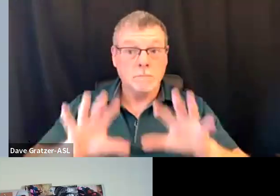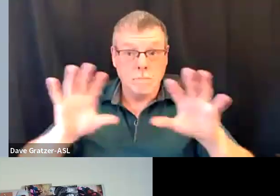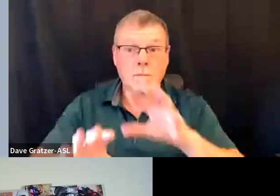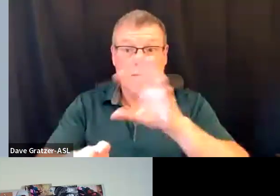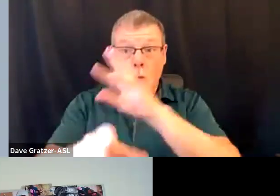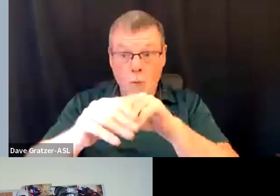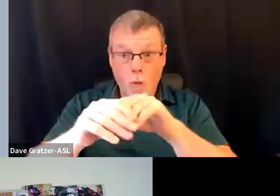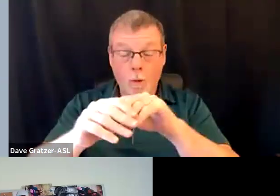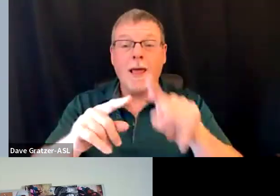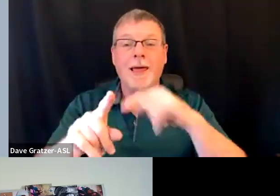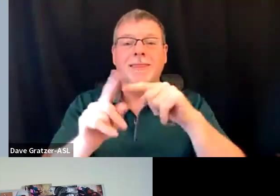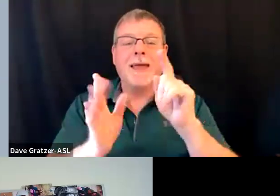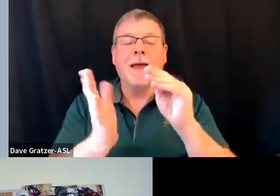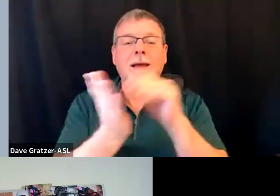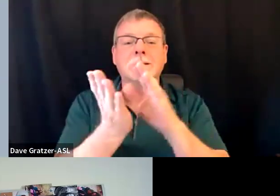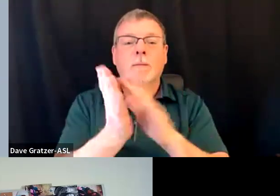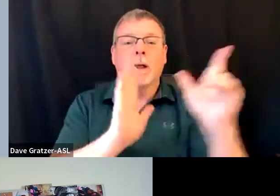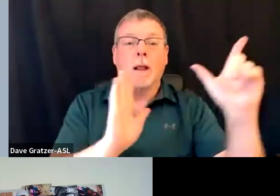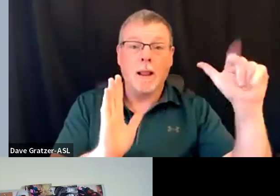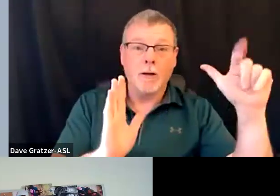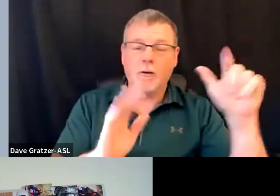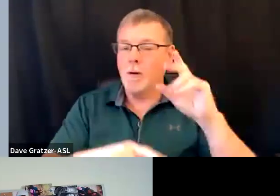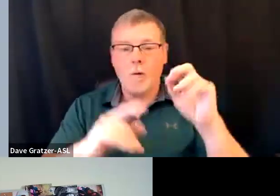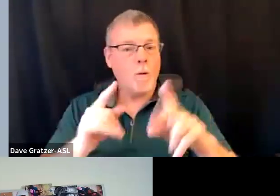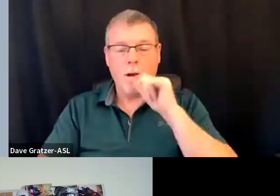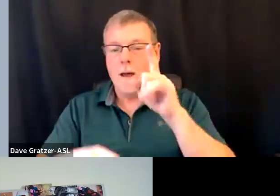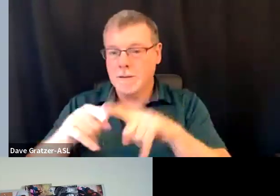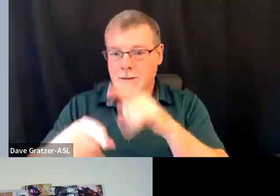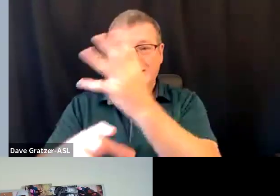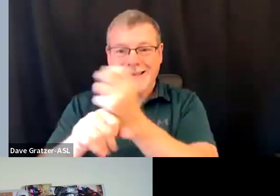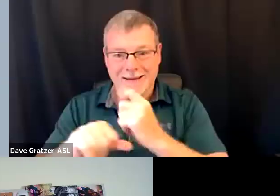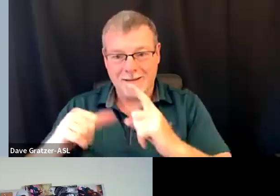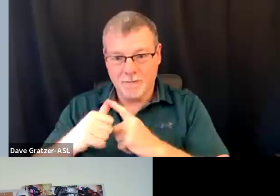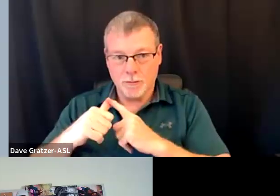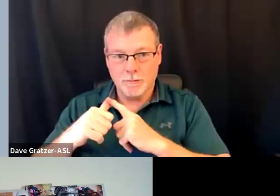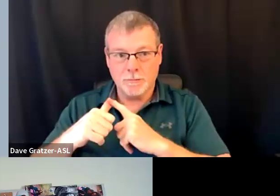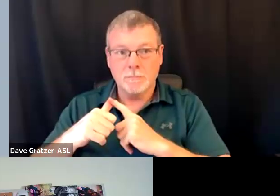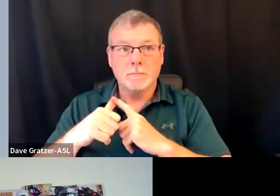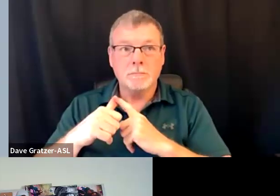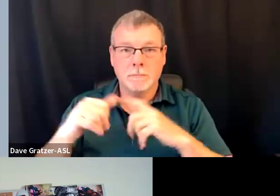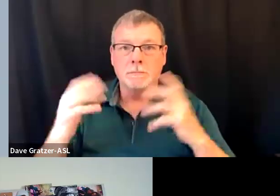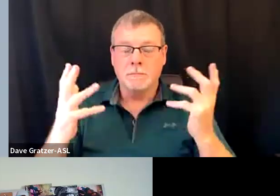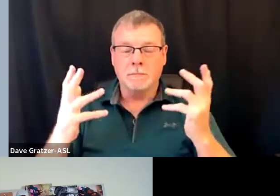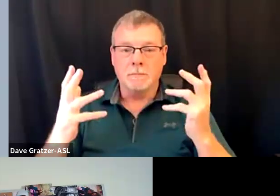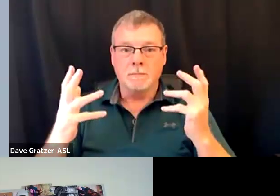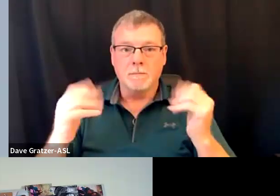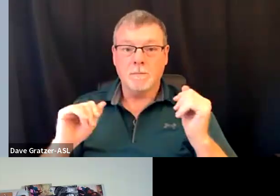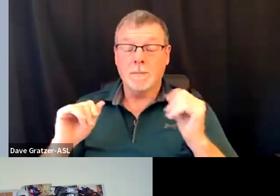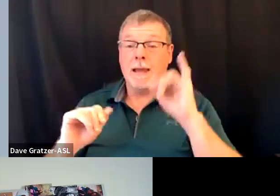and then get the documentation or not enroll them until it and exit them. So because if you're enrolling them,